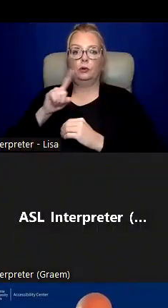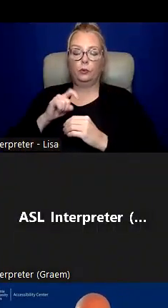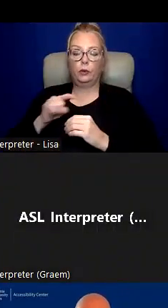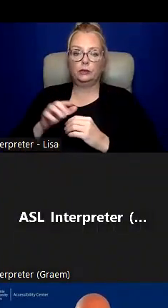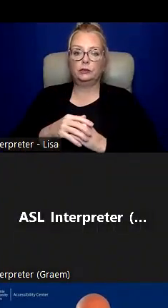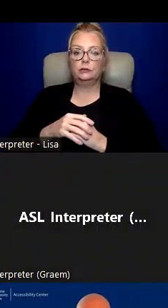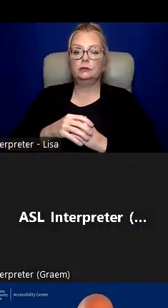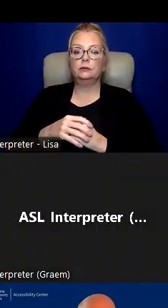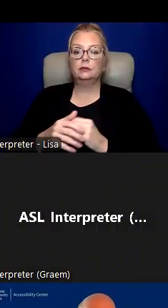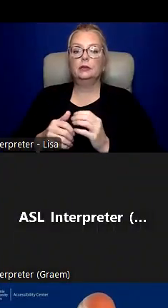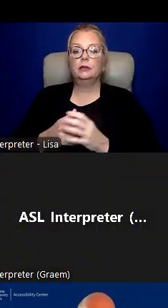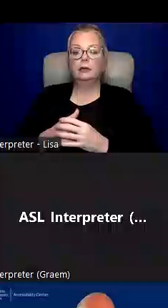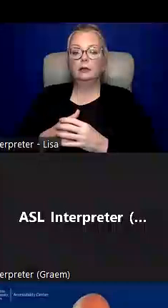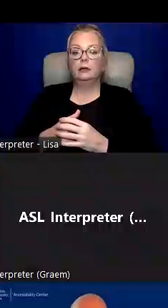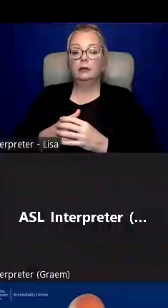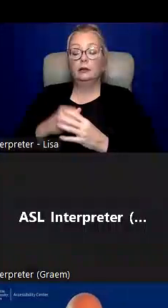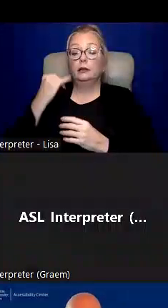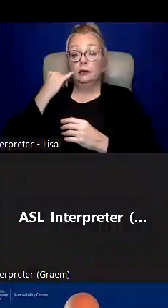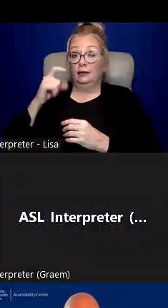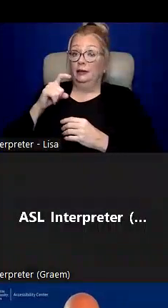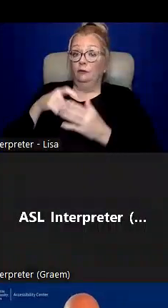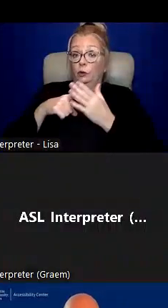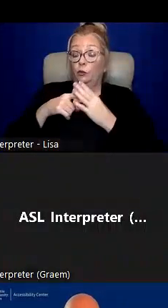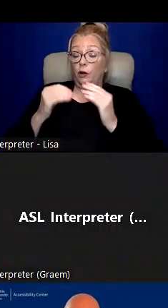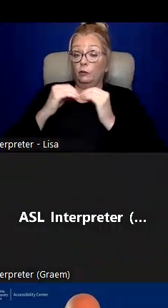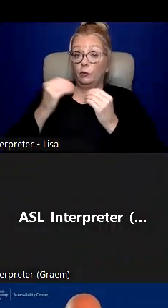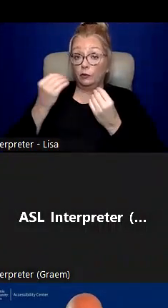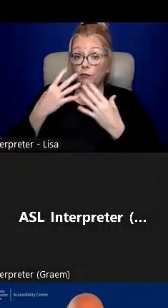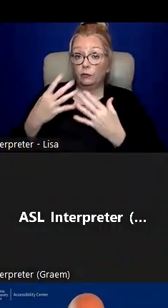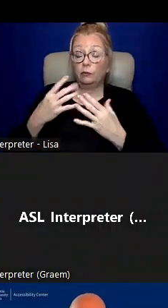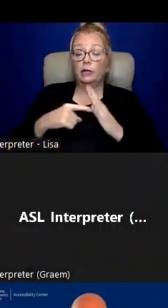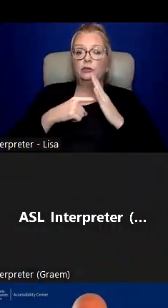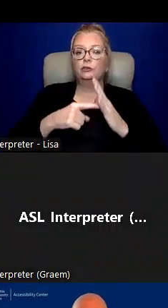And if it needed more information, it then showed you additional fields.